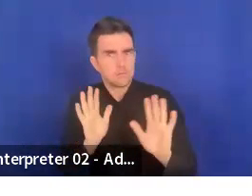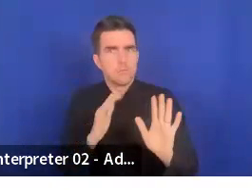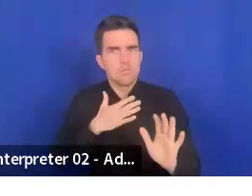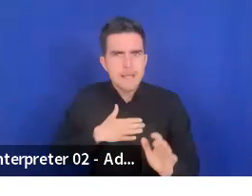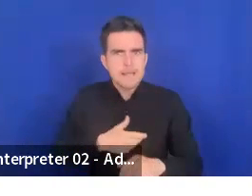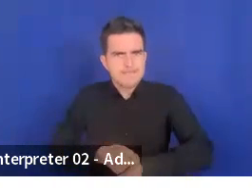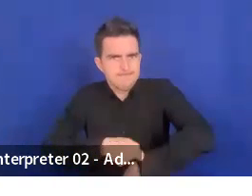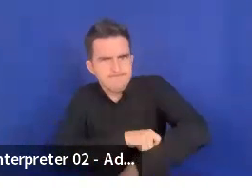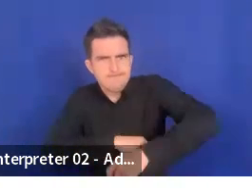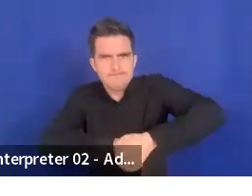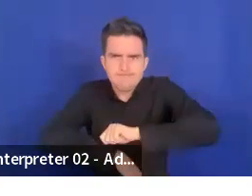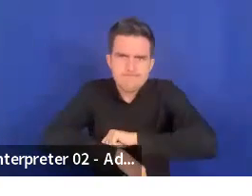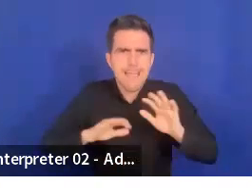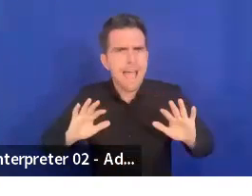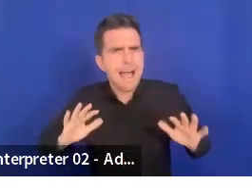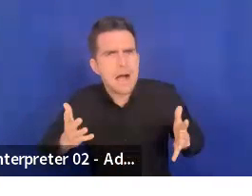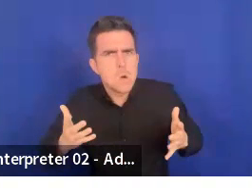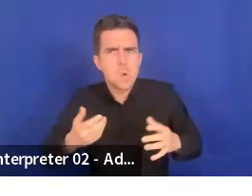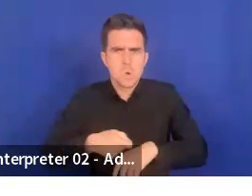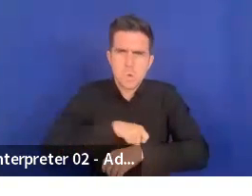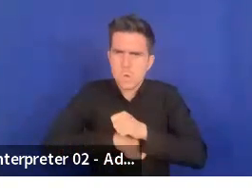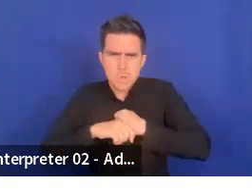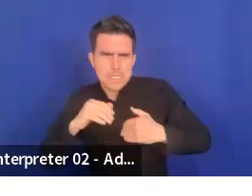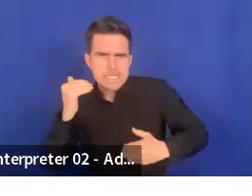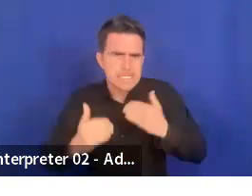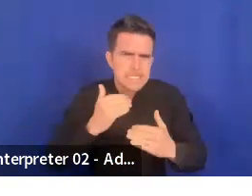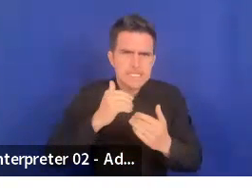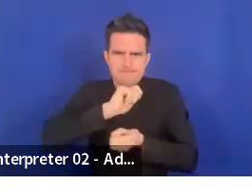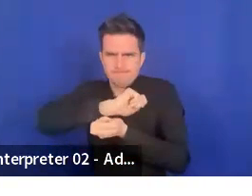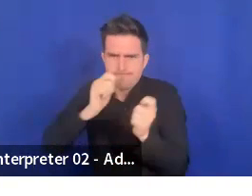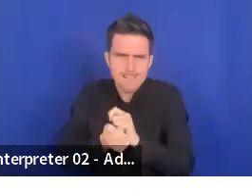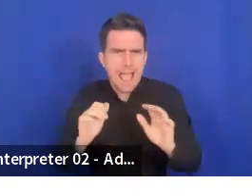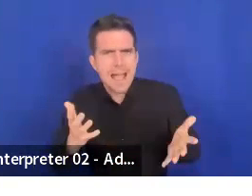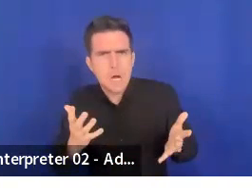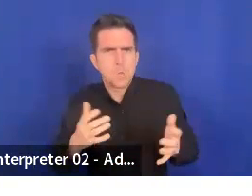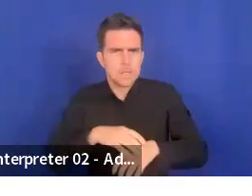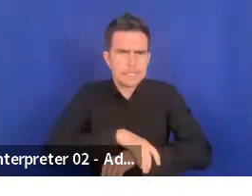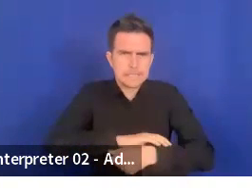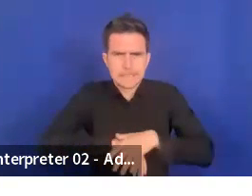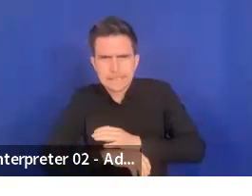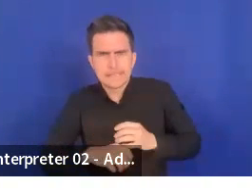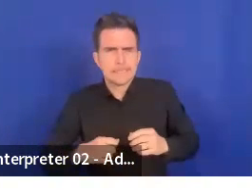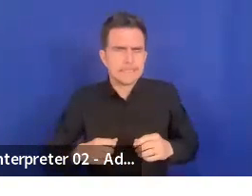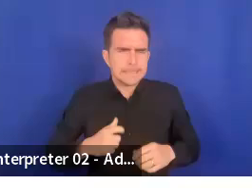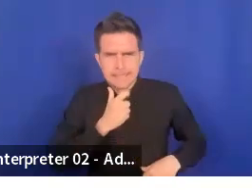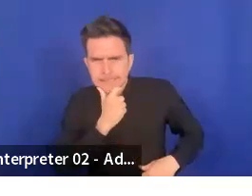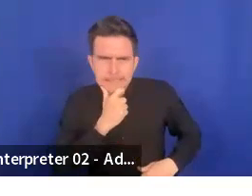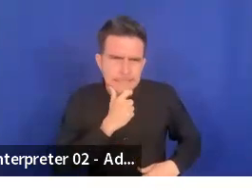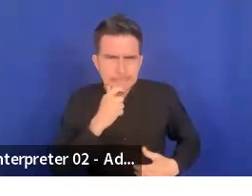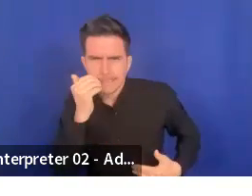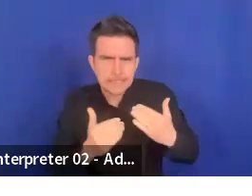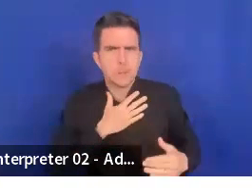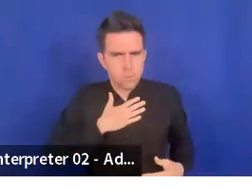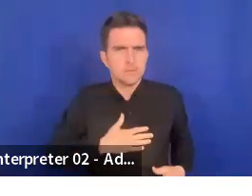and that they prepare us to respond to crisis, that they prepare us to deliver on the commitments